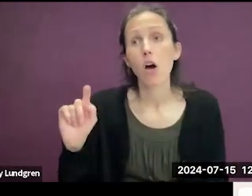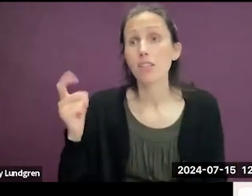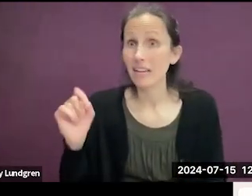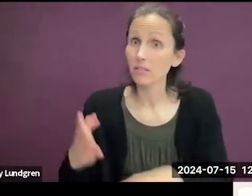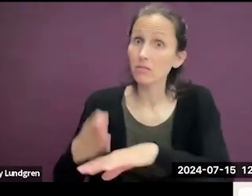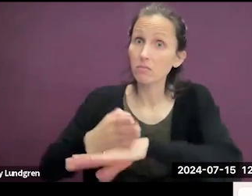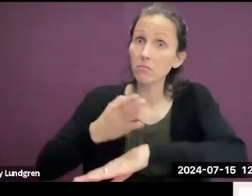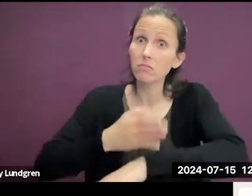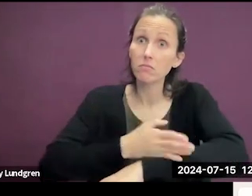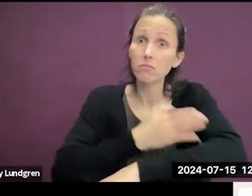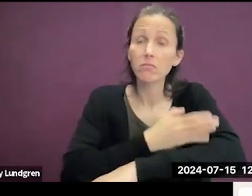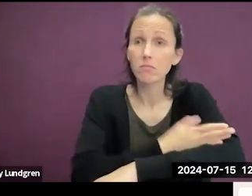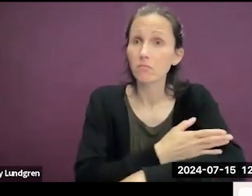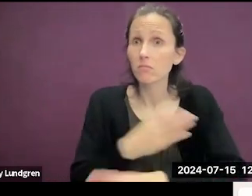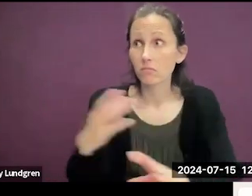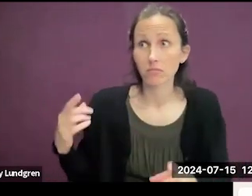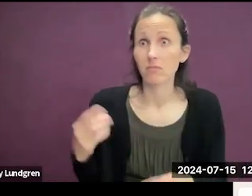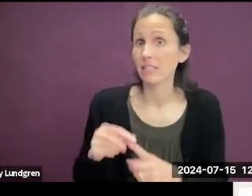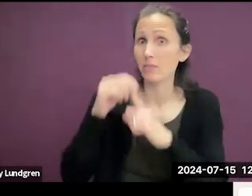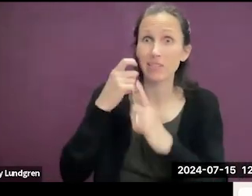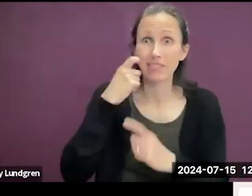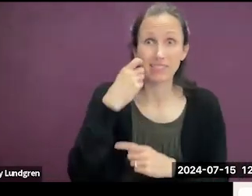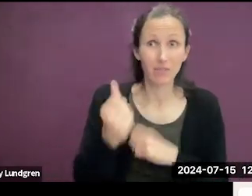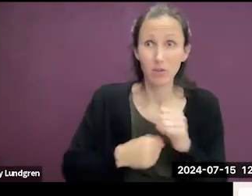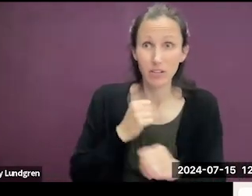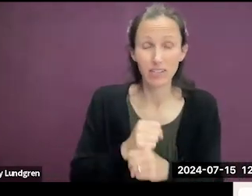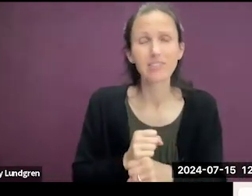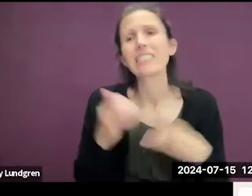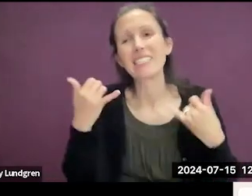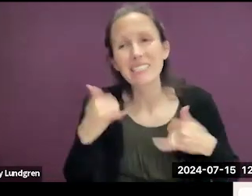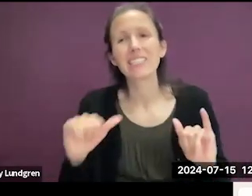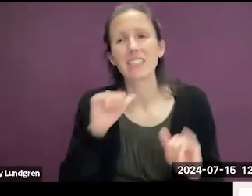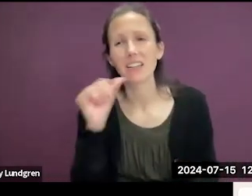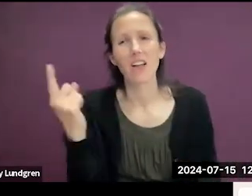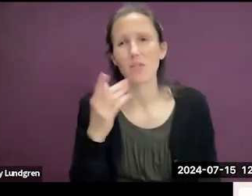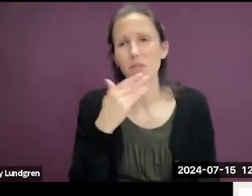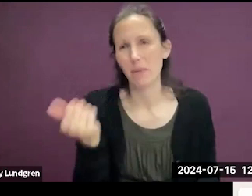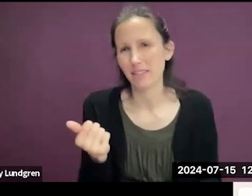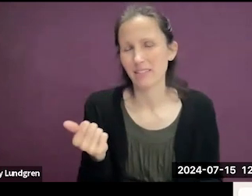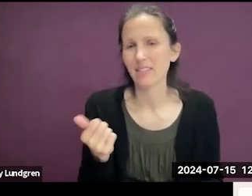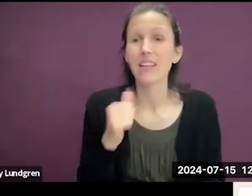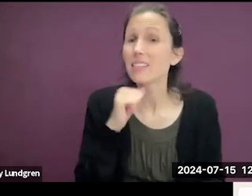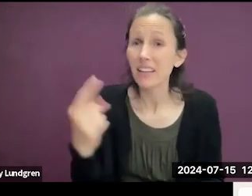it's improved a lot in the last couple of years, it's not always the most effective, and it's not always correct.